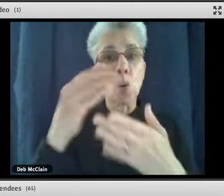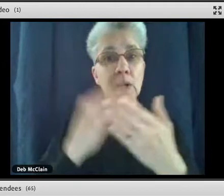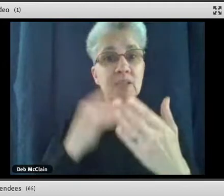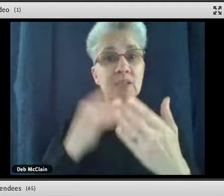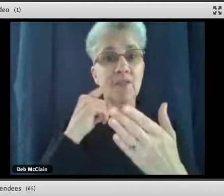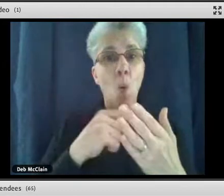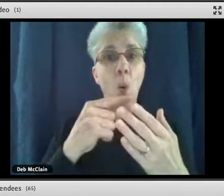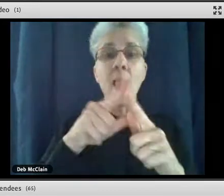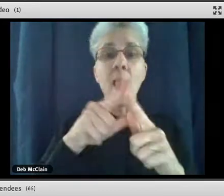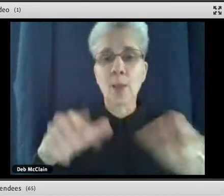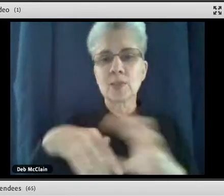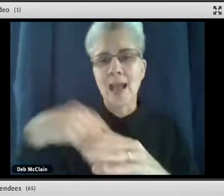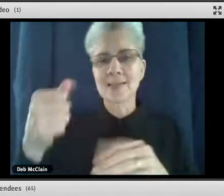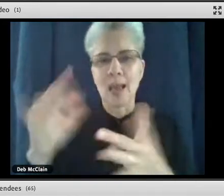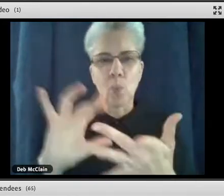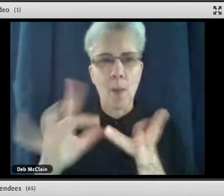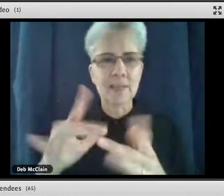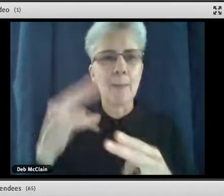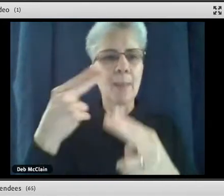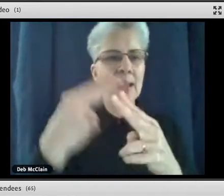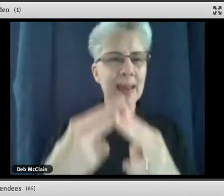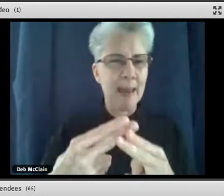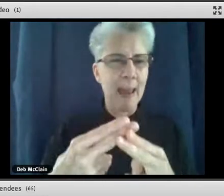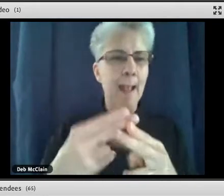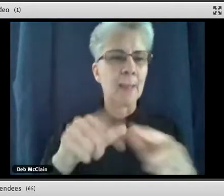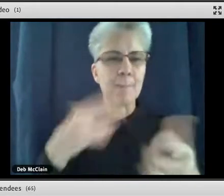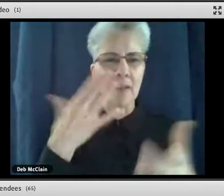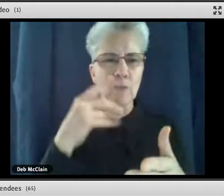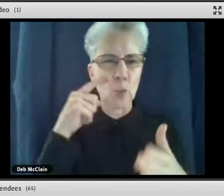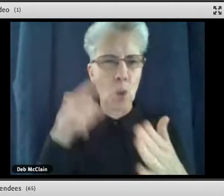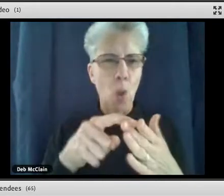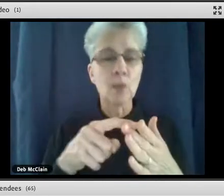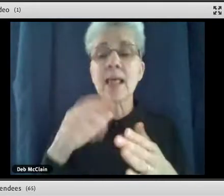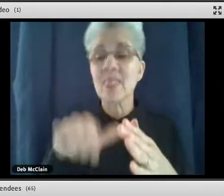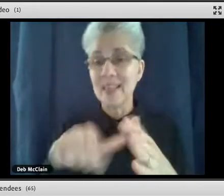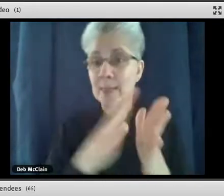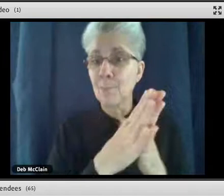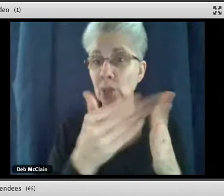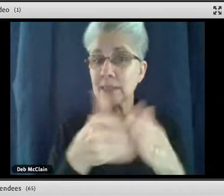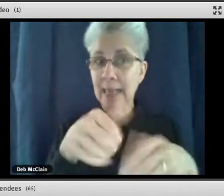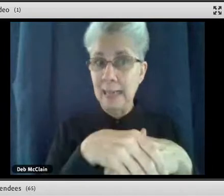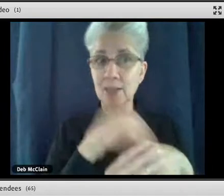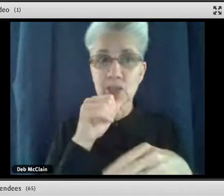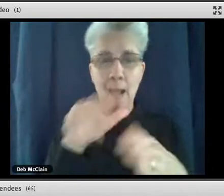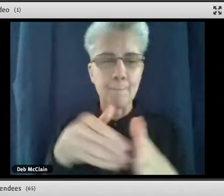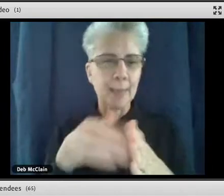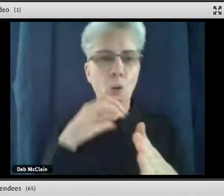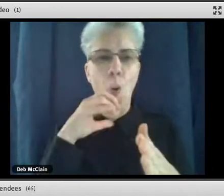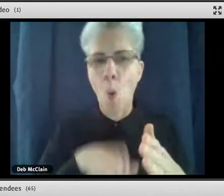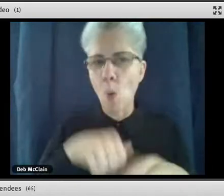we use the MARC code list for languages, that website, find the name sequence. And many of you all have already noted